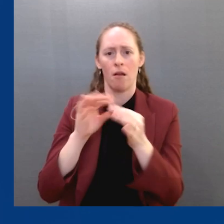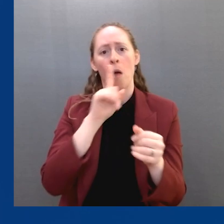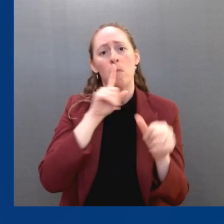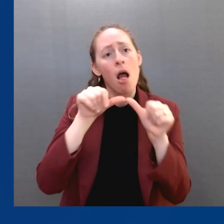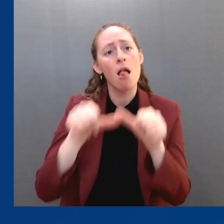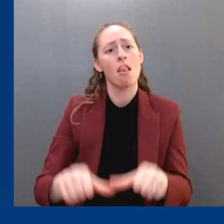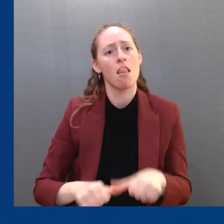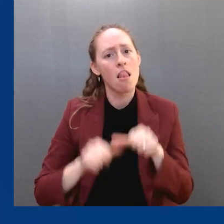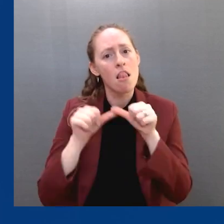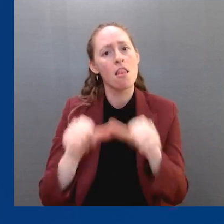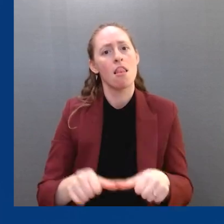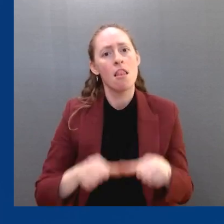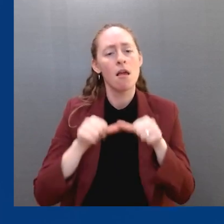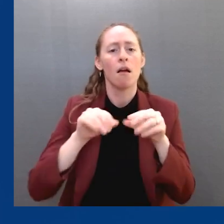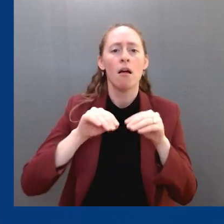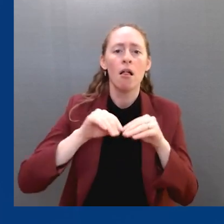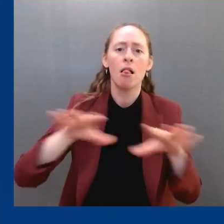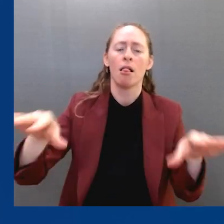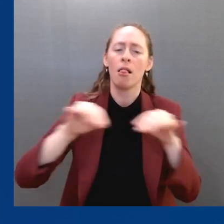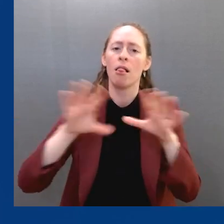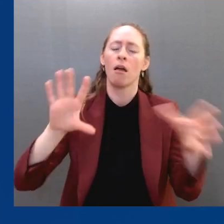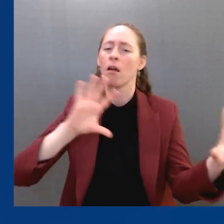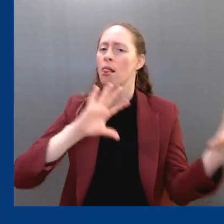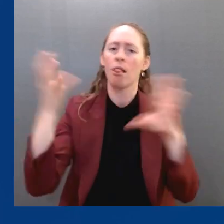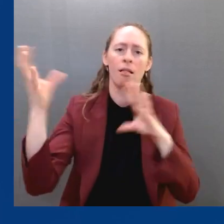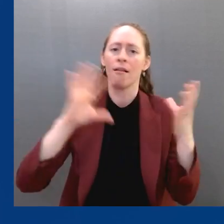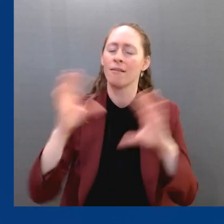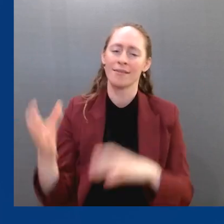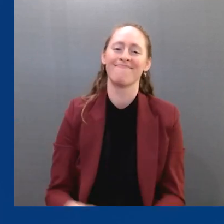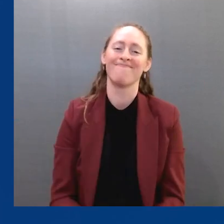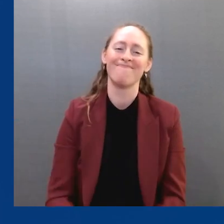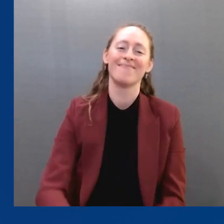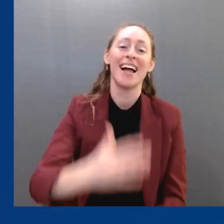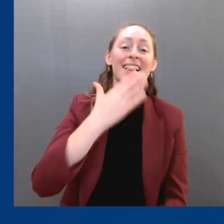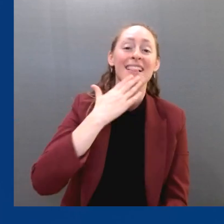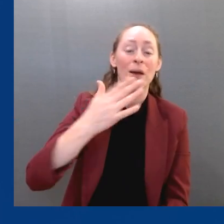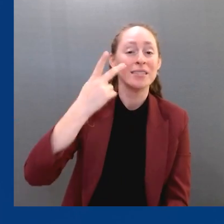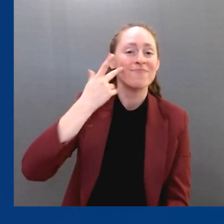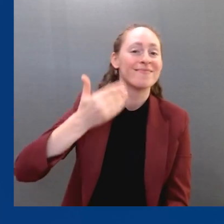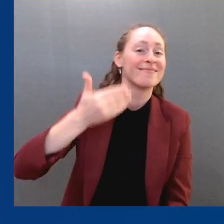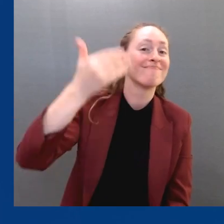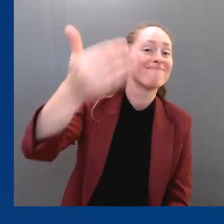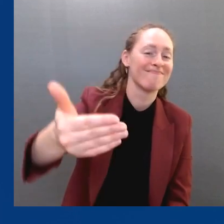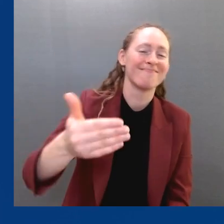And that's really up to us. So thank you for joining us and look forward to seeing you the next time we get together.